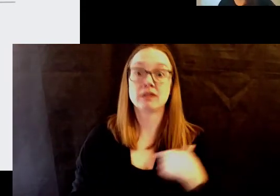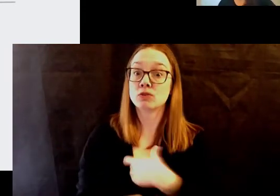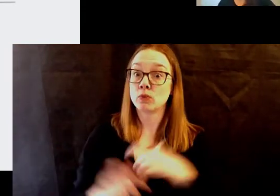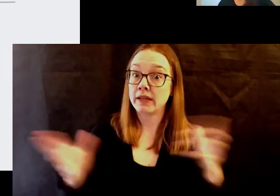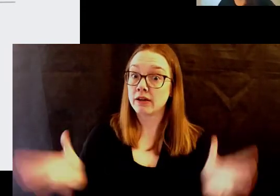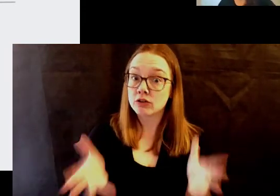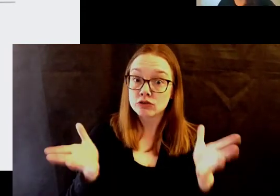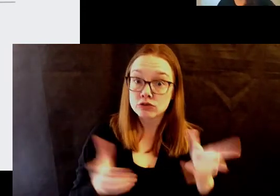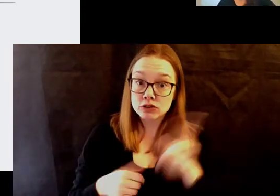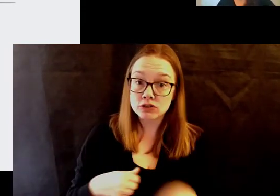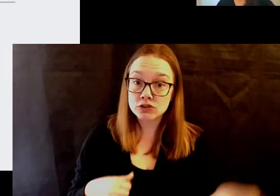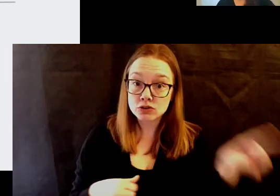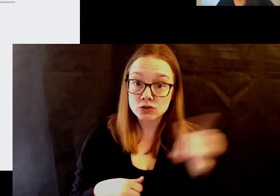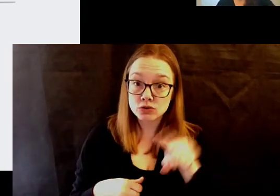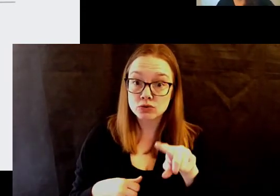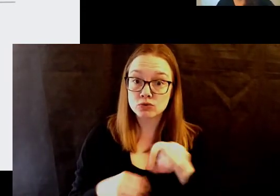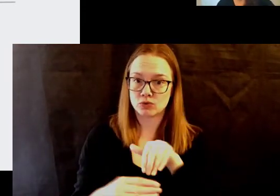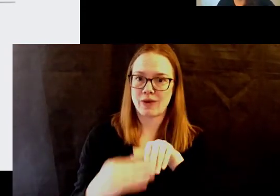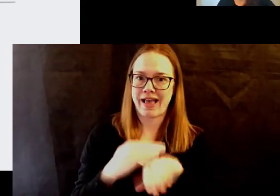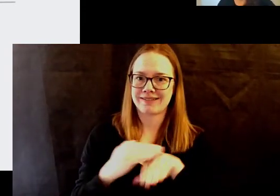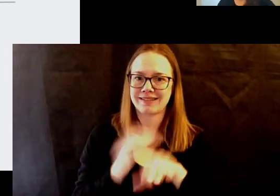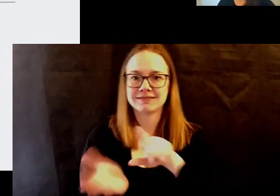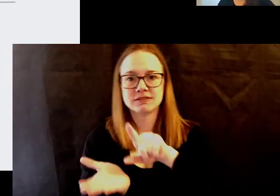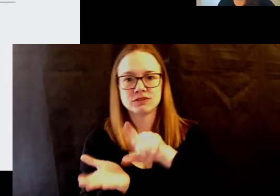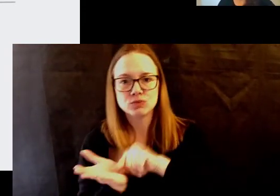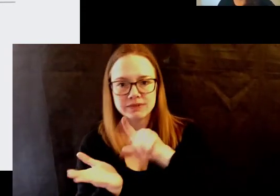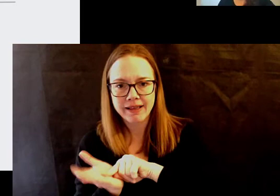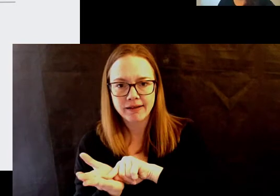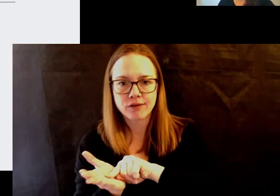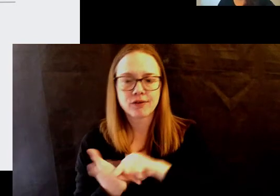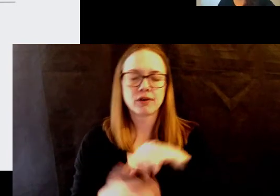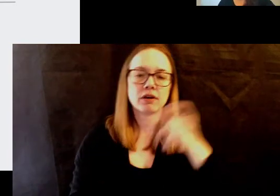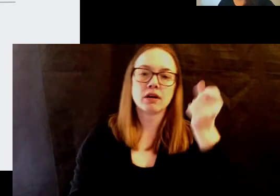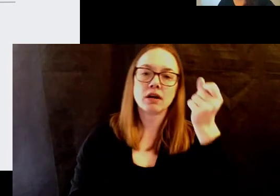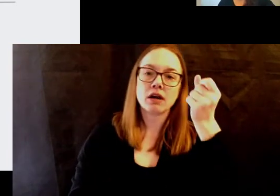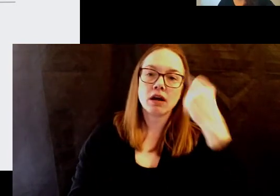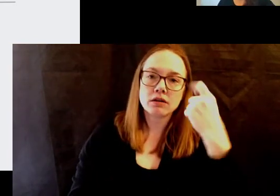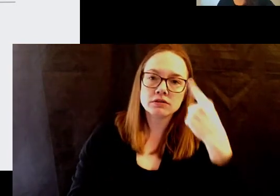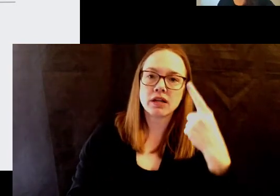and to understand what are going on at the different levels,